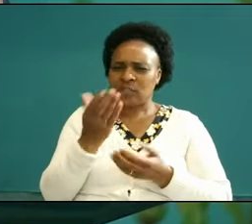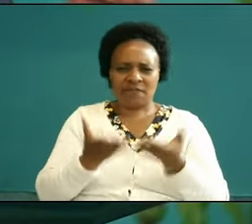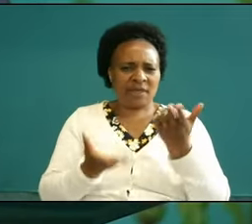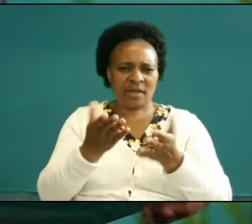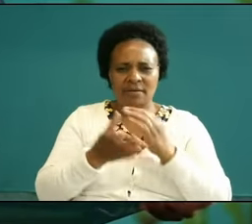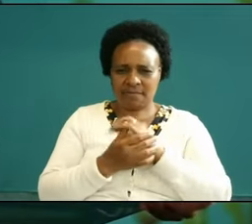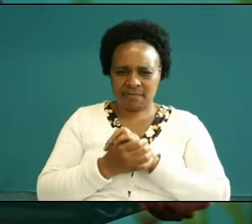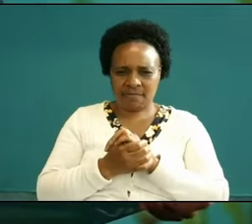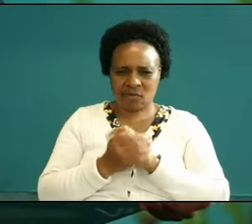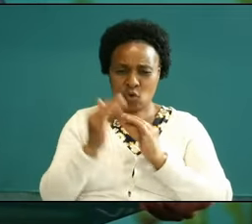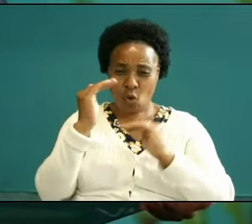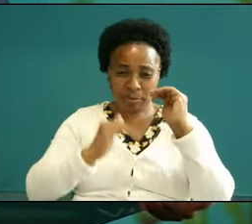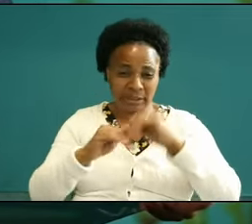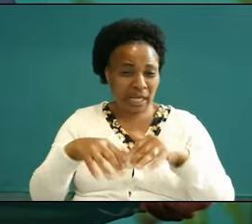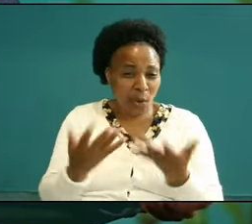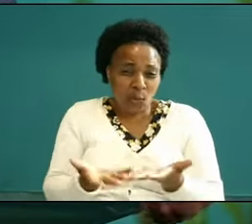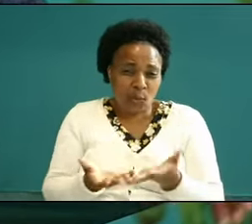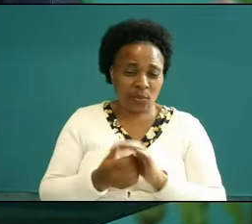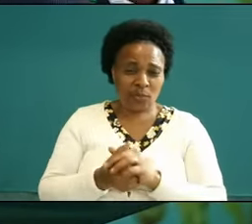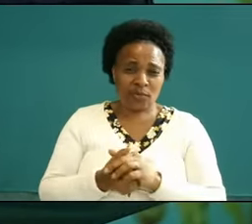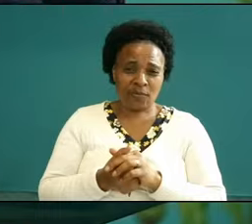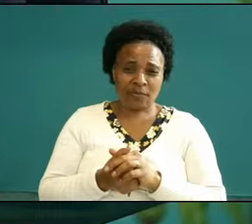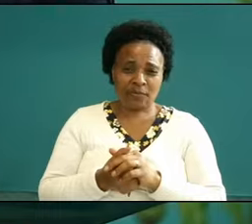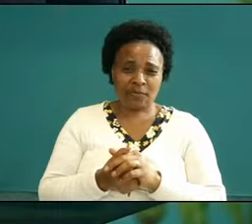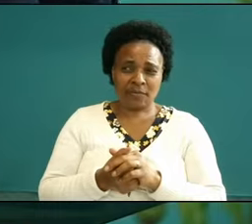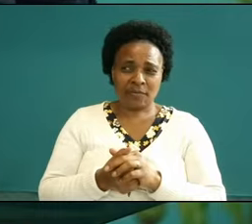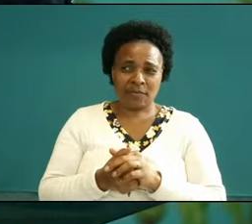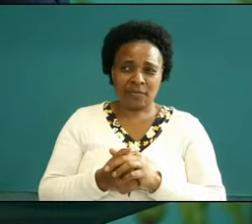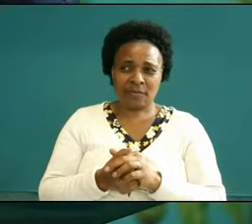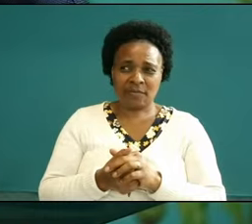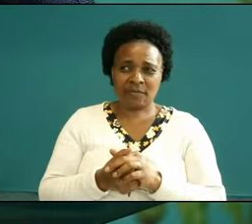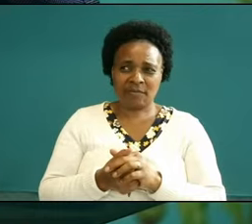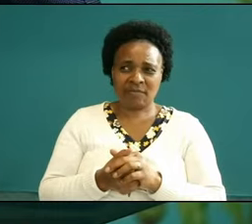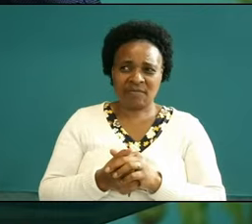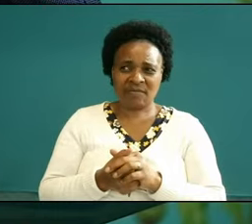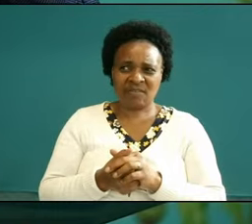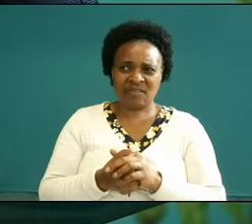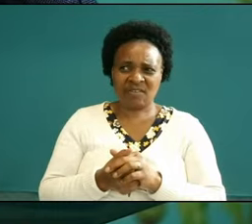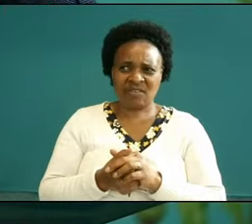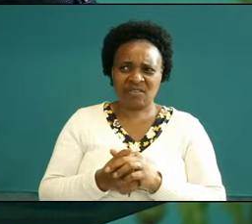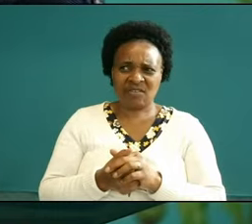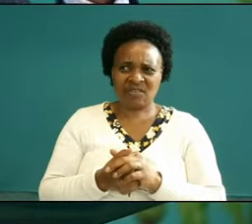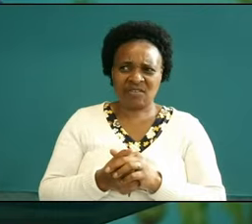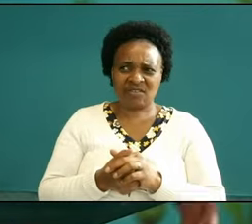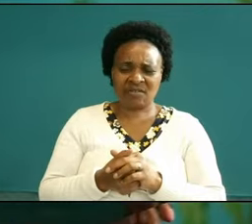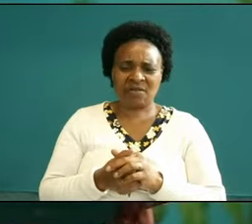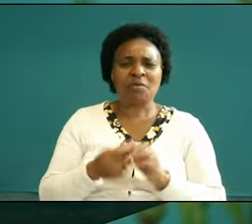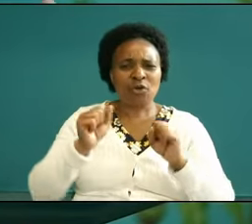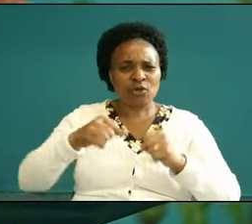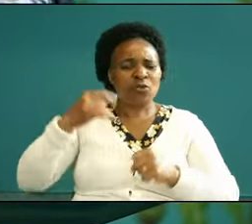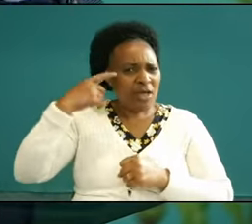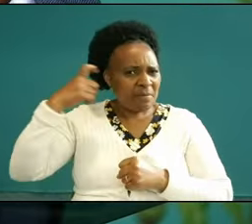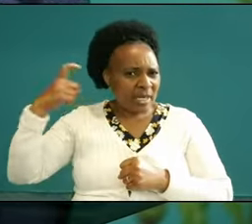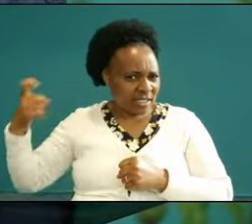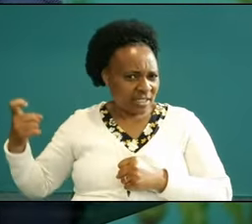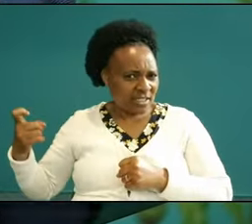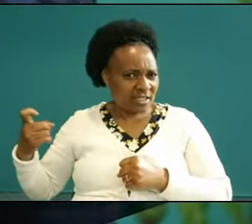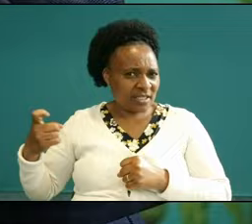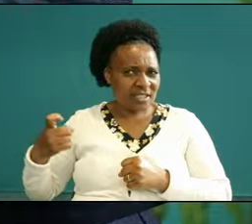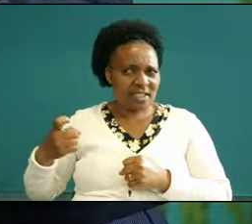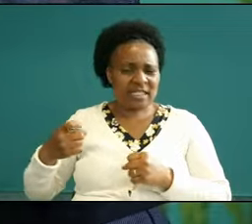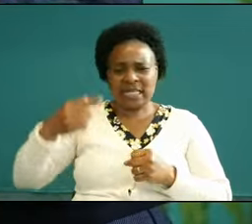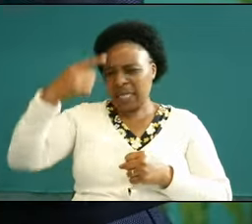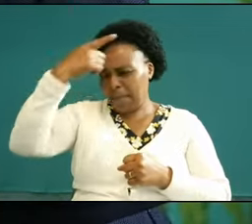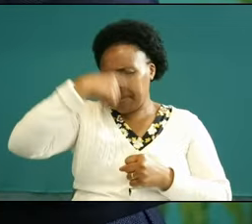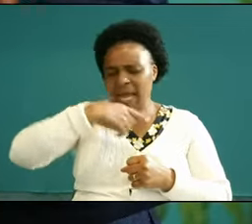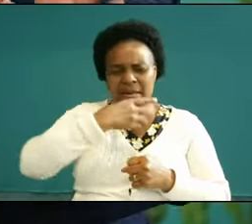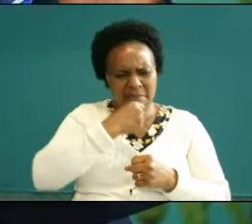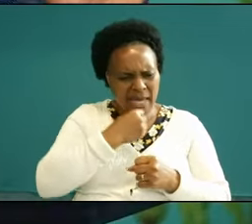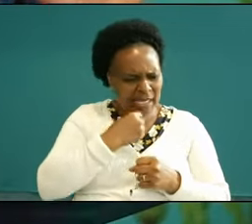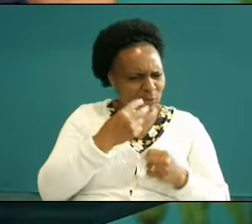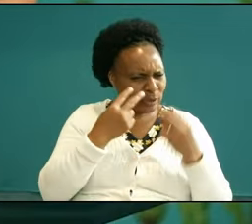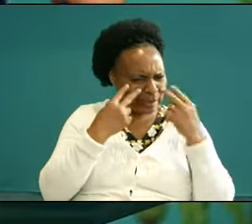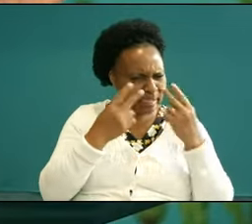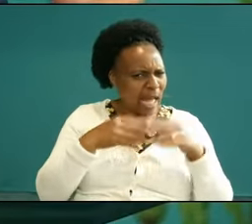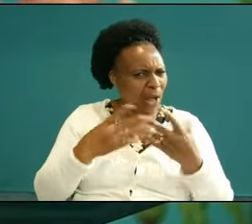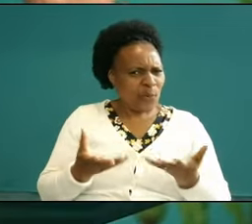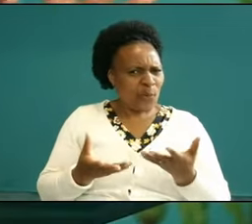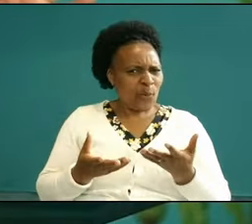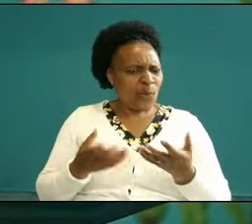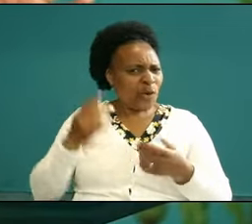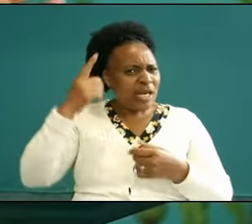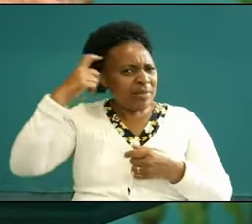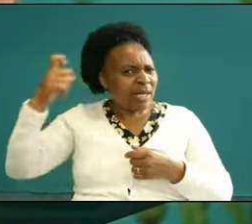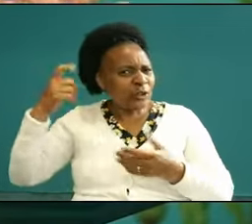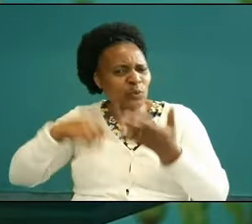unfair I I I told imagine what magic the blind man will use I mean even if you don't know how